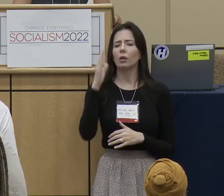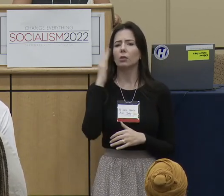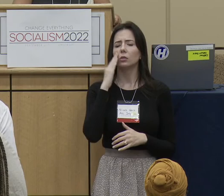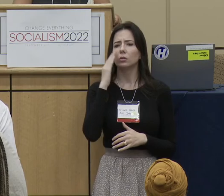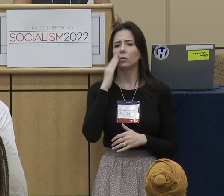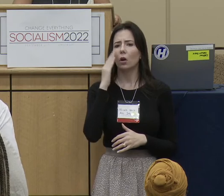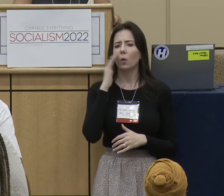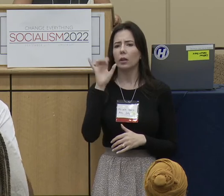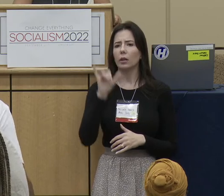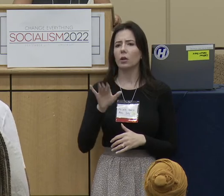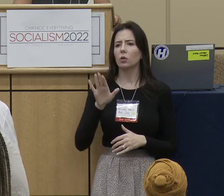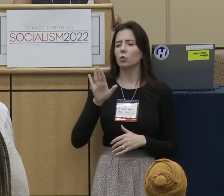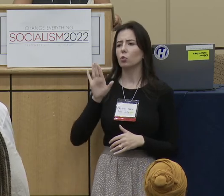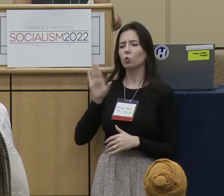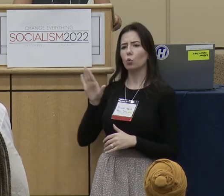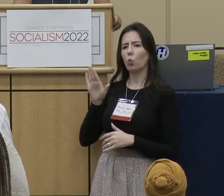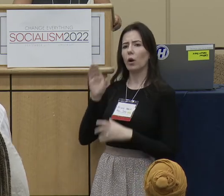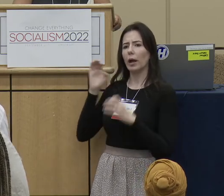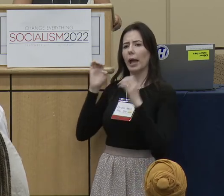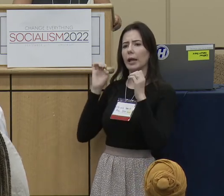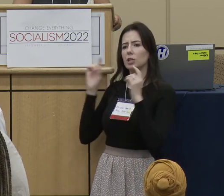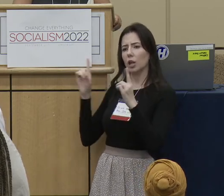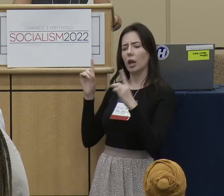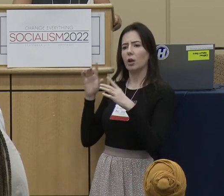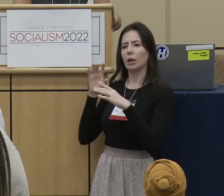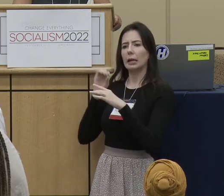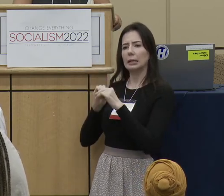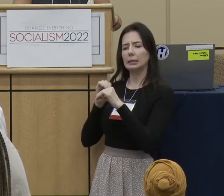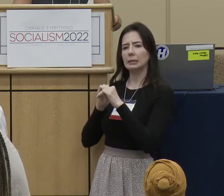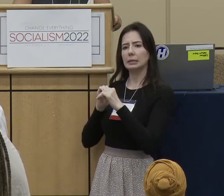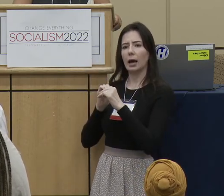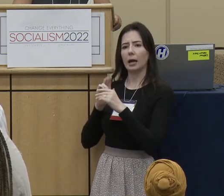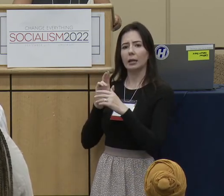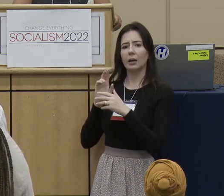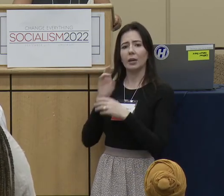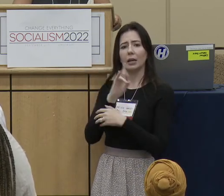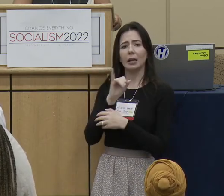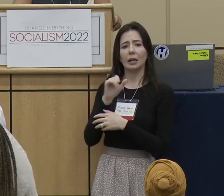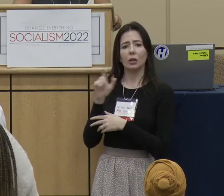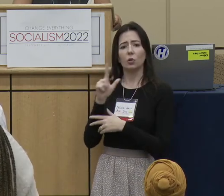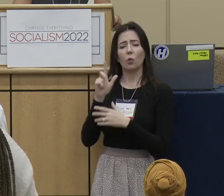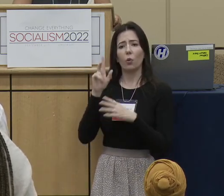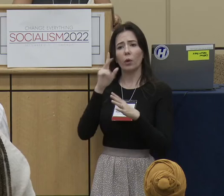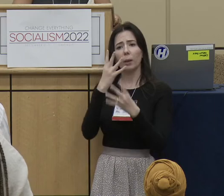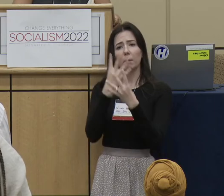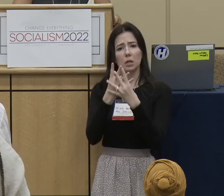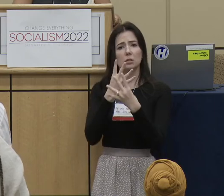≫ Participatinging and educating and knowing that you